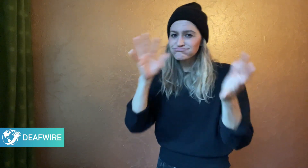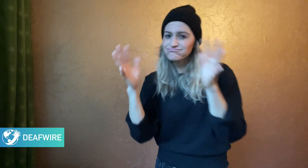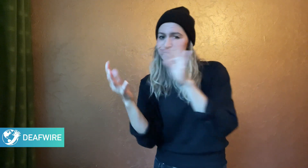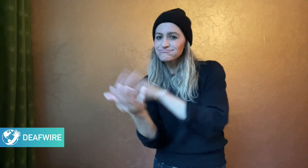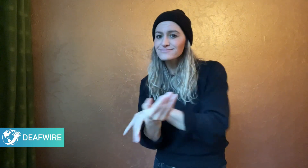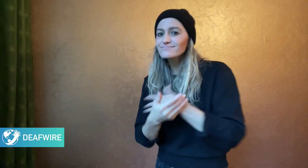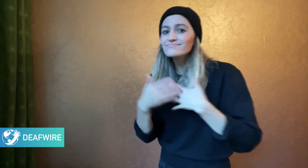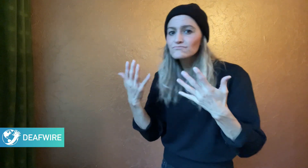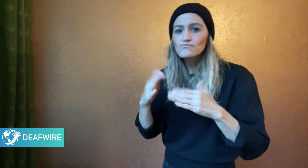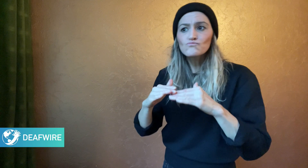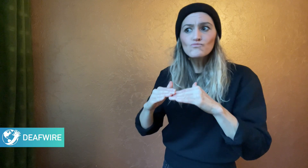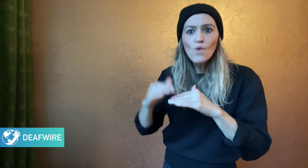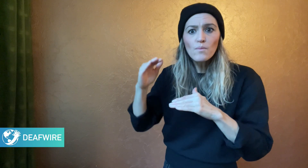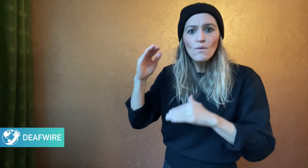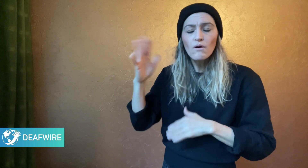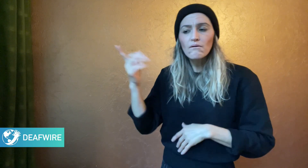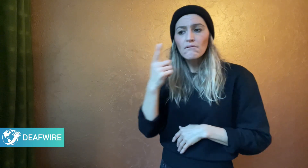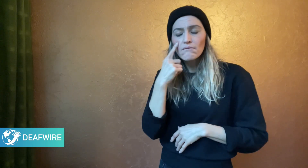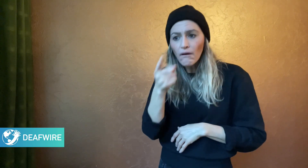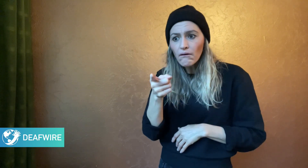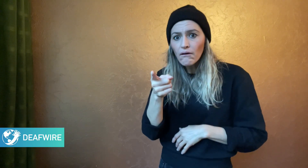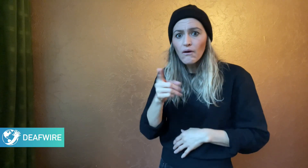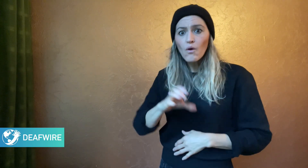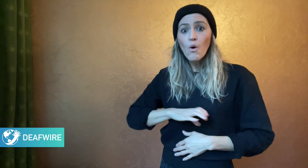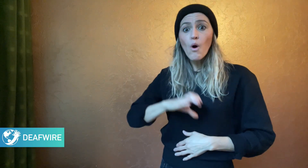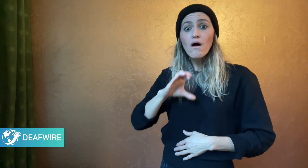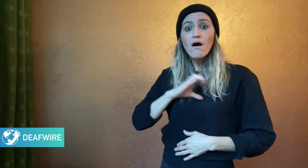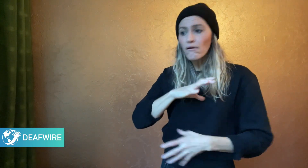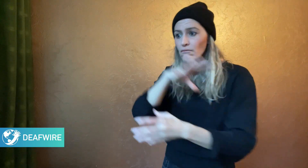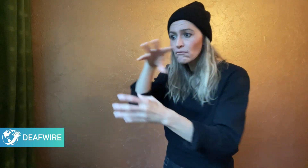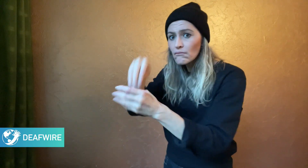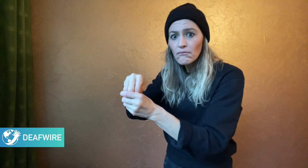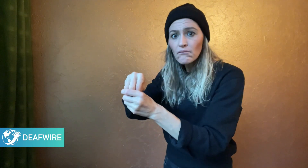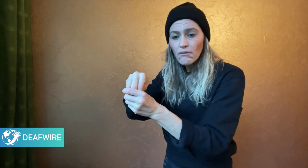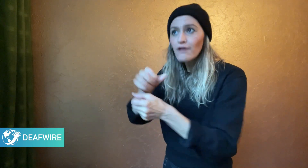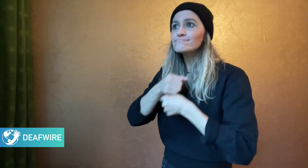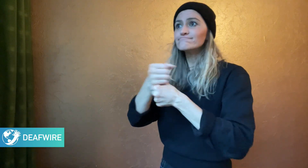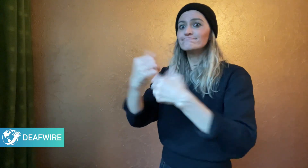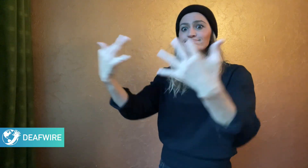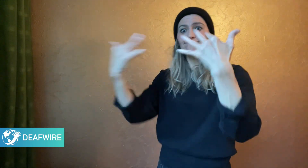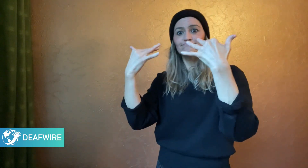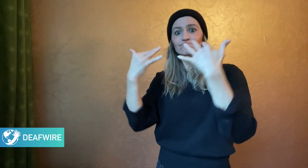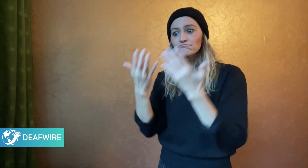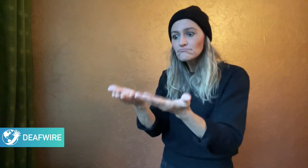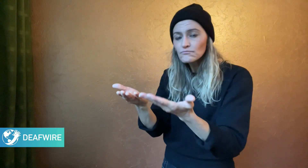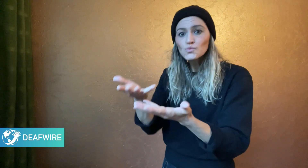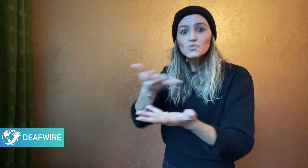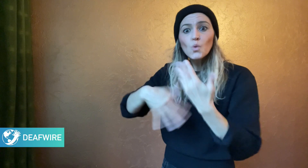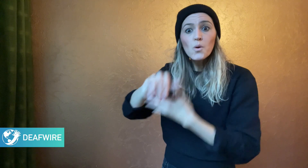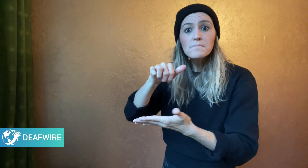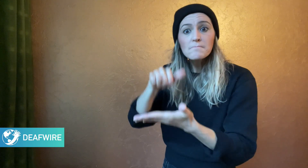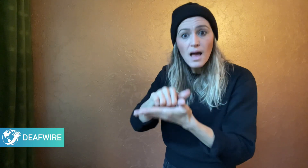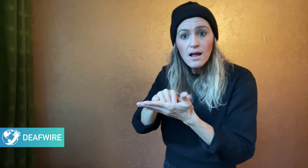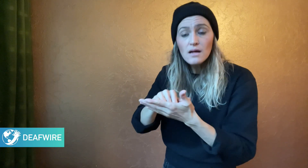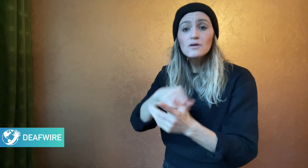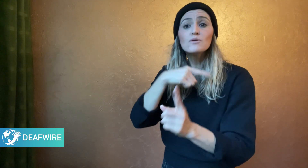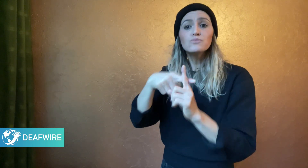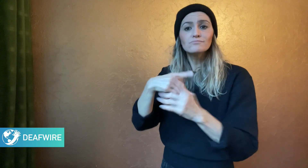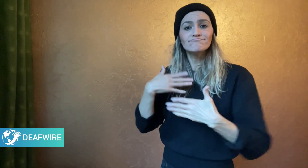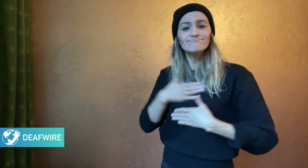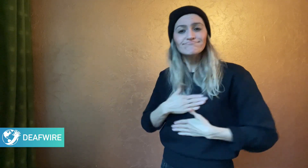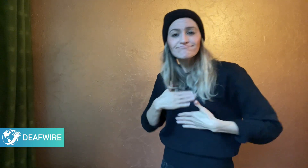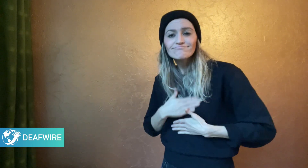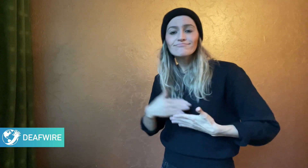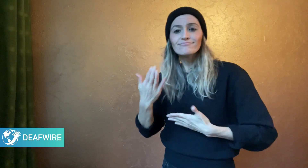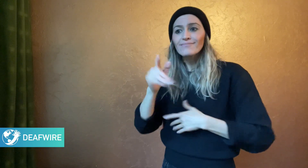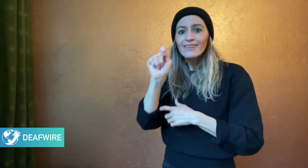on social media and entertainment. The recent release